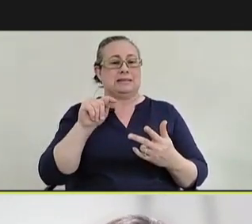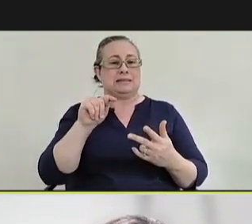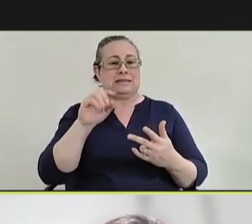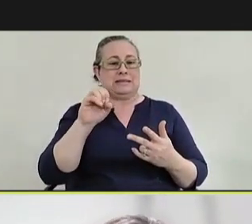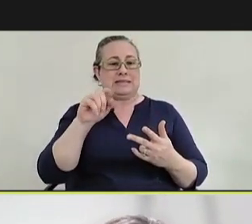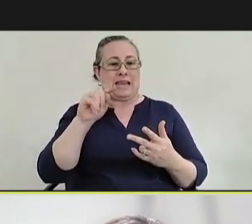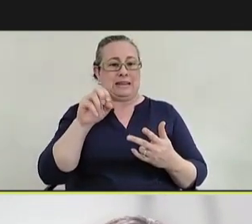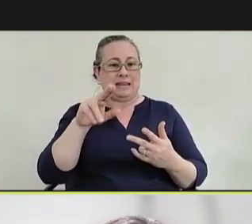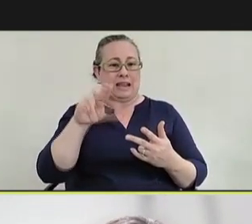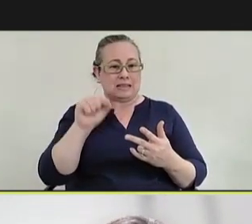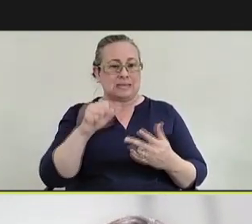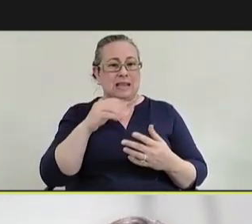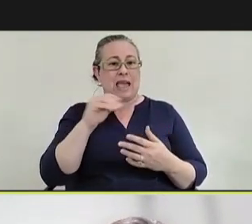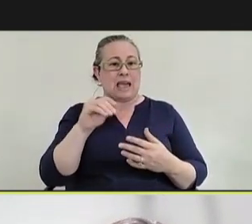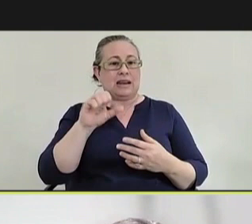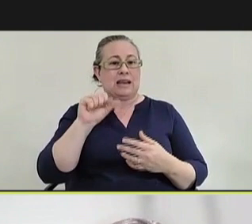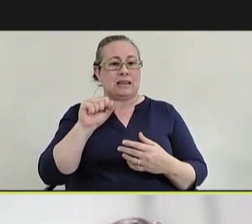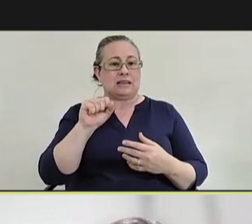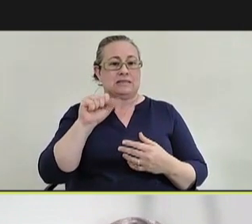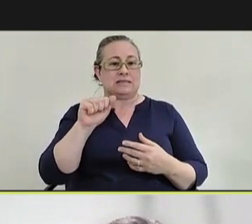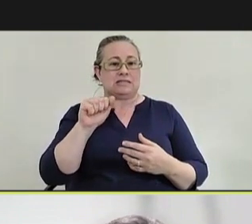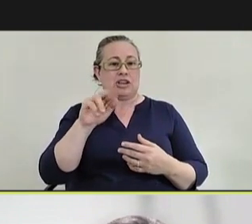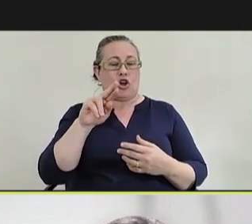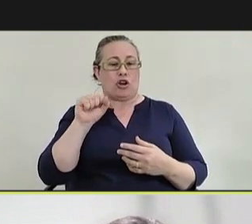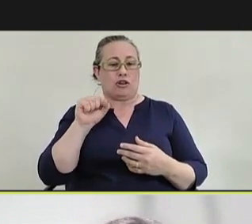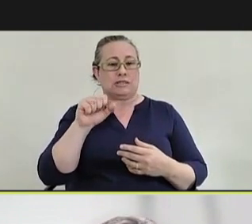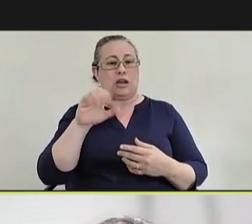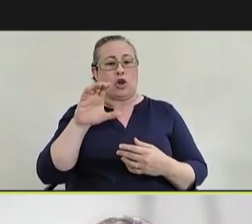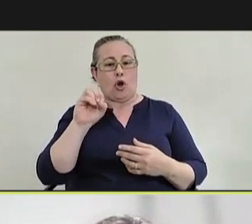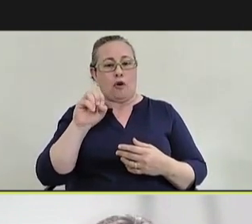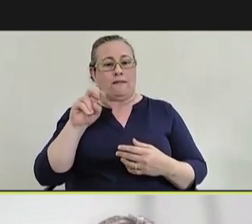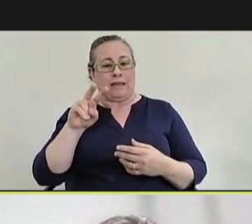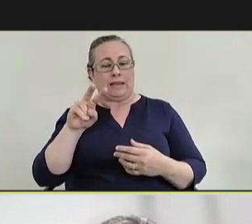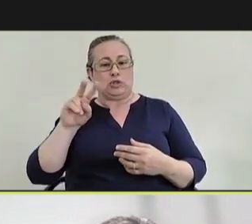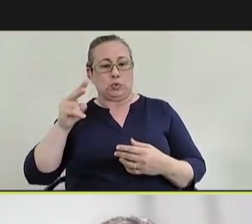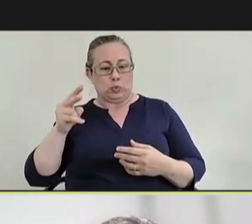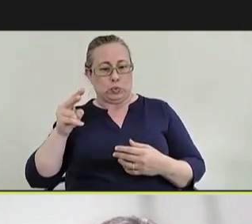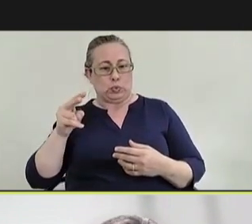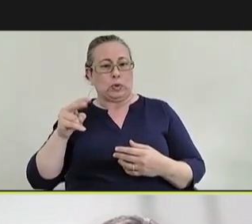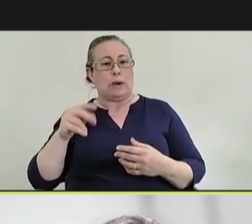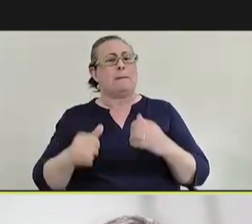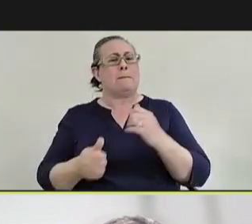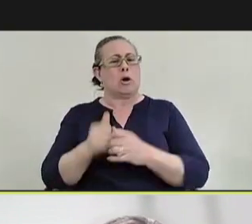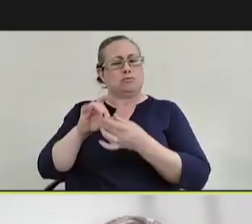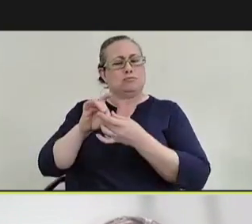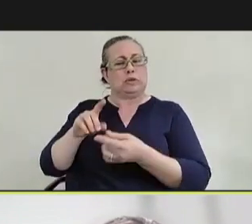during pregnancy. These mostly based on the risk benefit assessment and the only vaccine